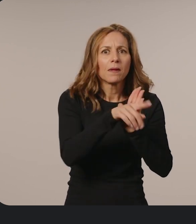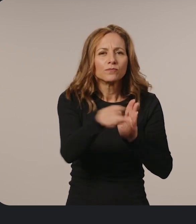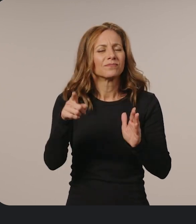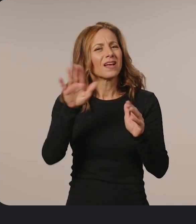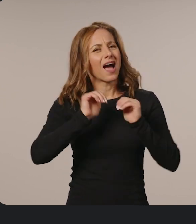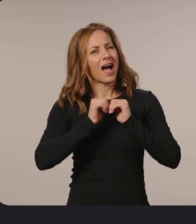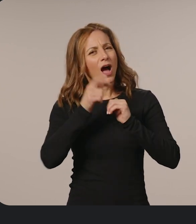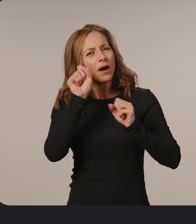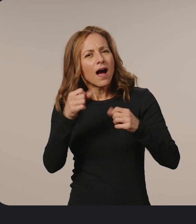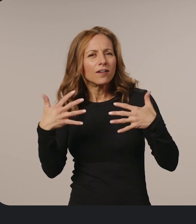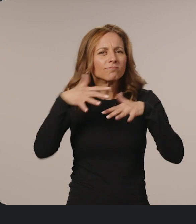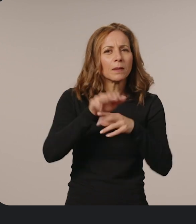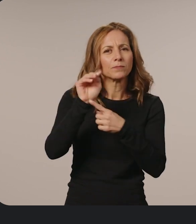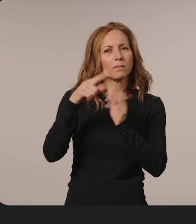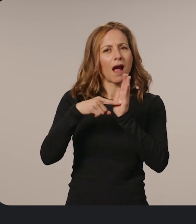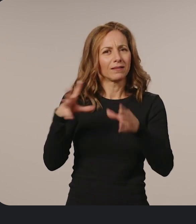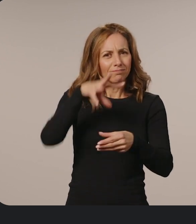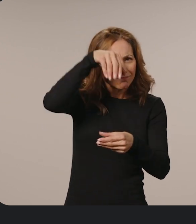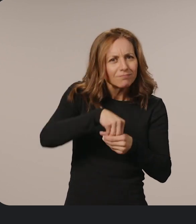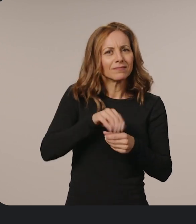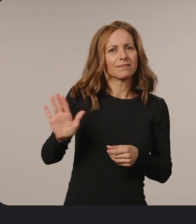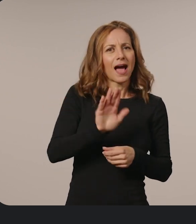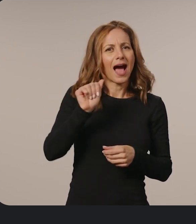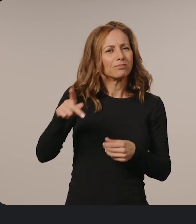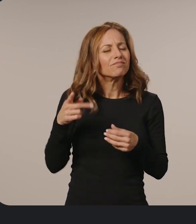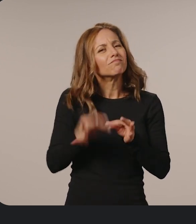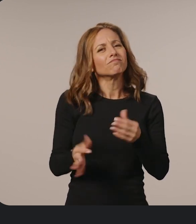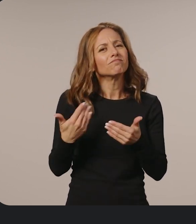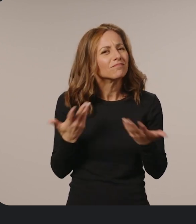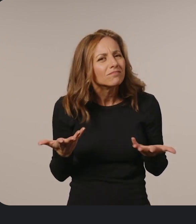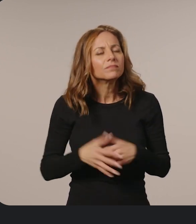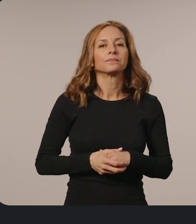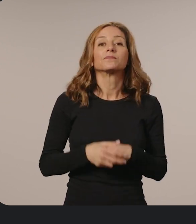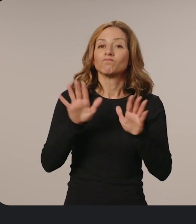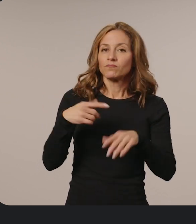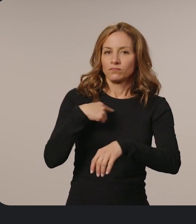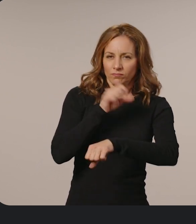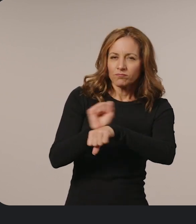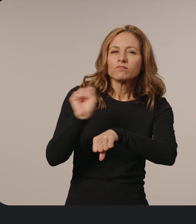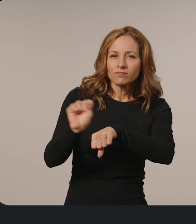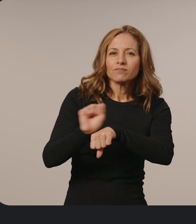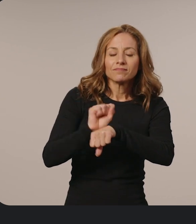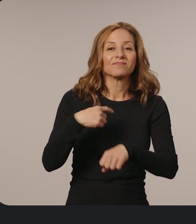One question we do get from our developers is, how can they integrate machine learning models into their applications more easily?